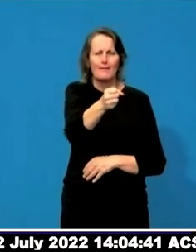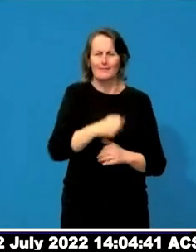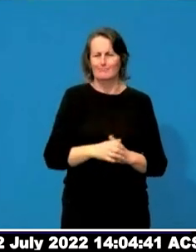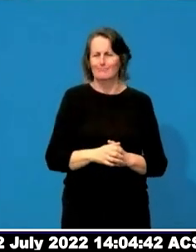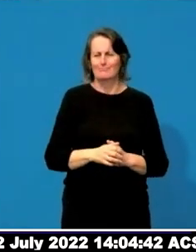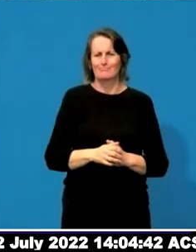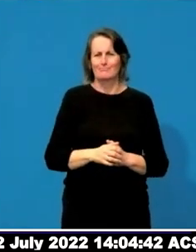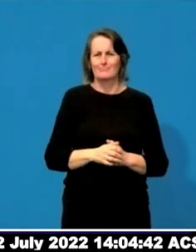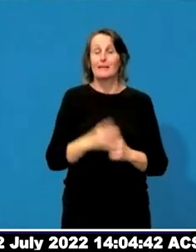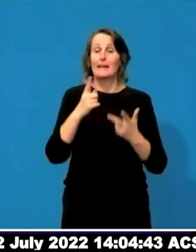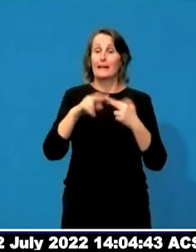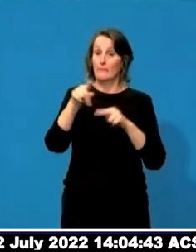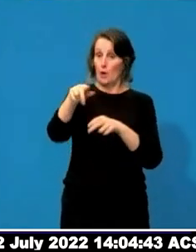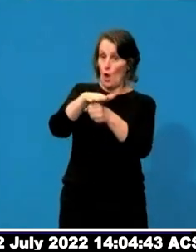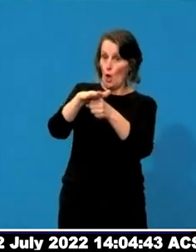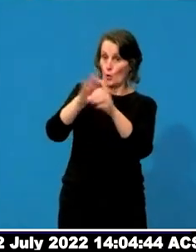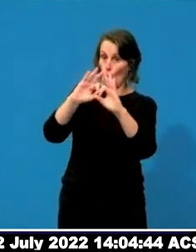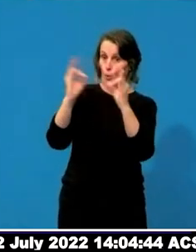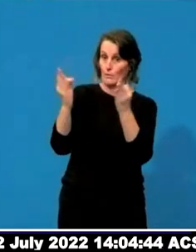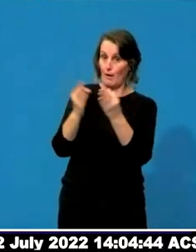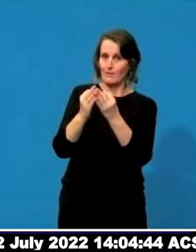They know about culture. They know about language.